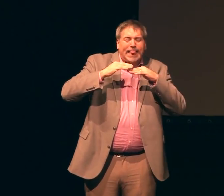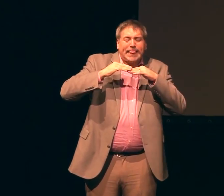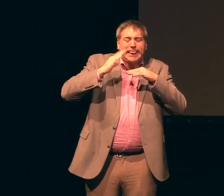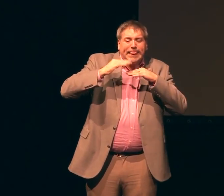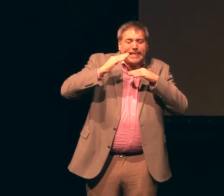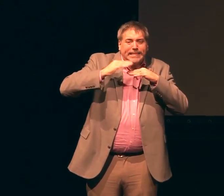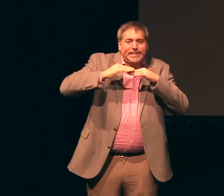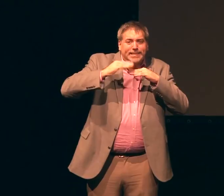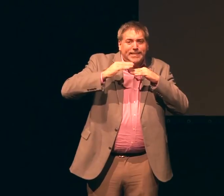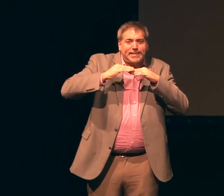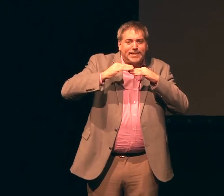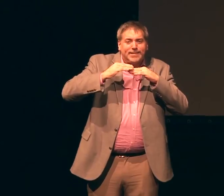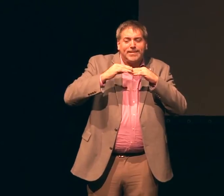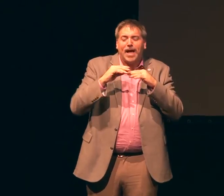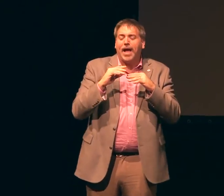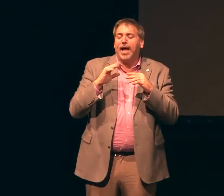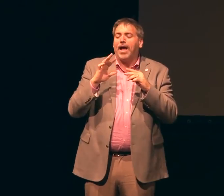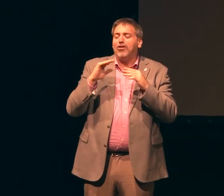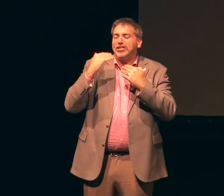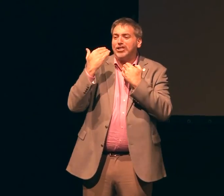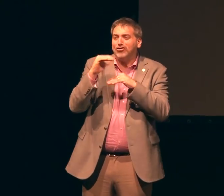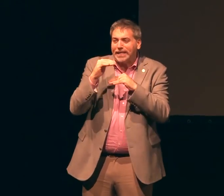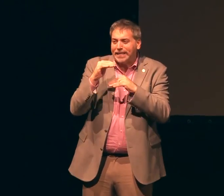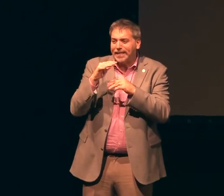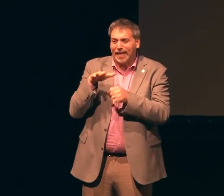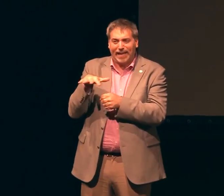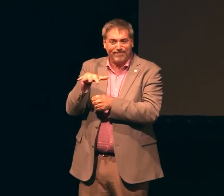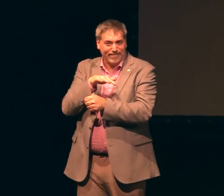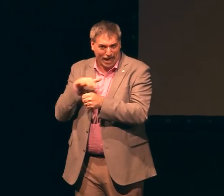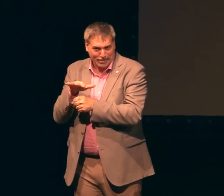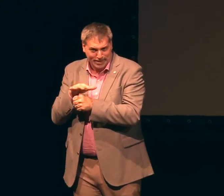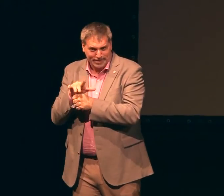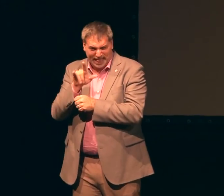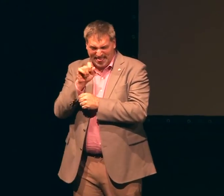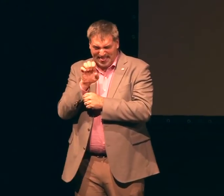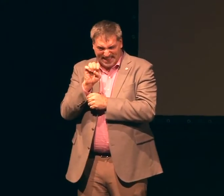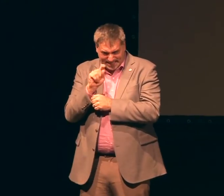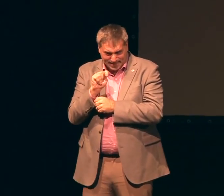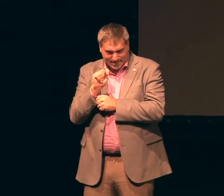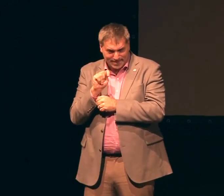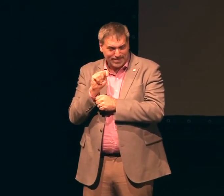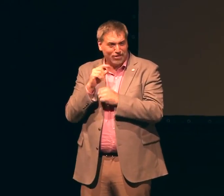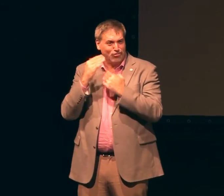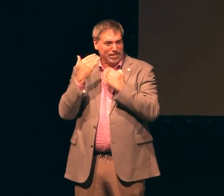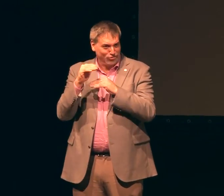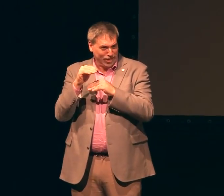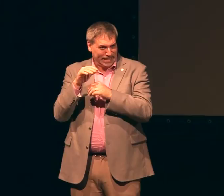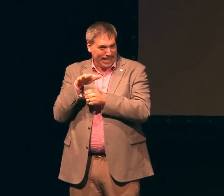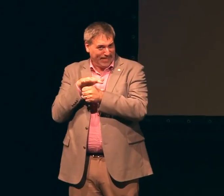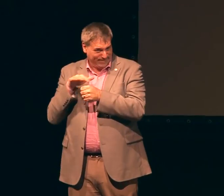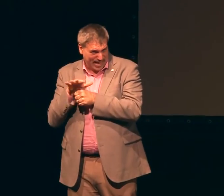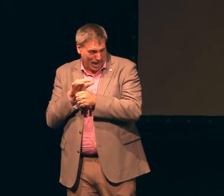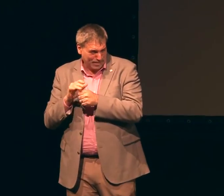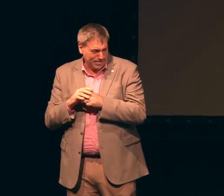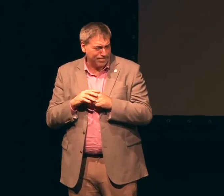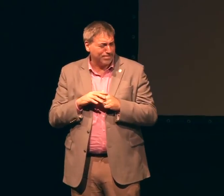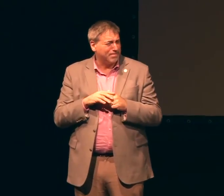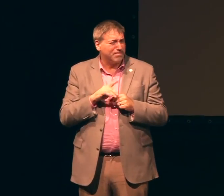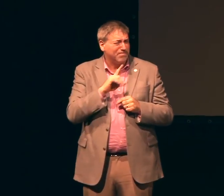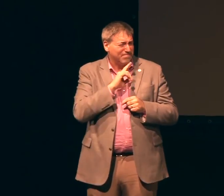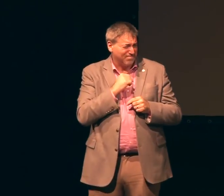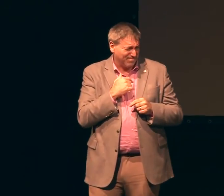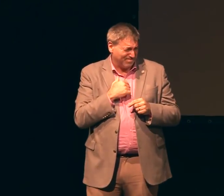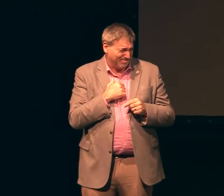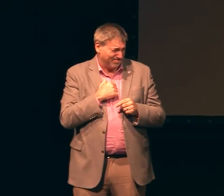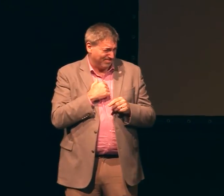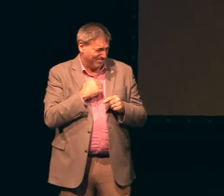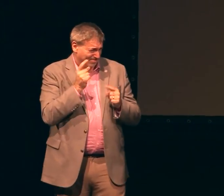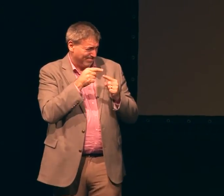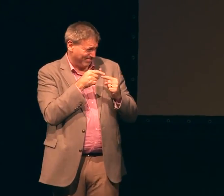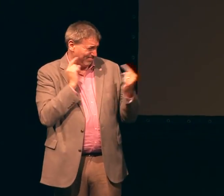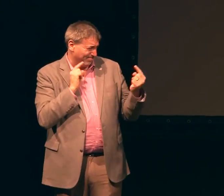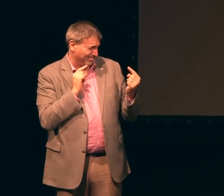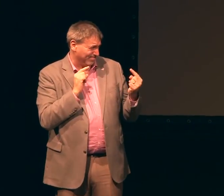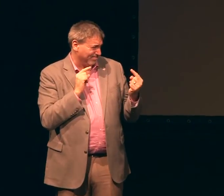what that stands for, right? Least restrictive environment. Least restrictive environment.